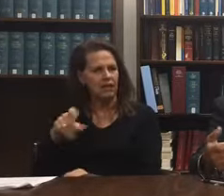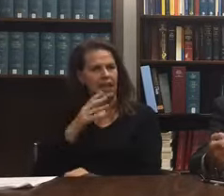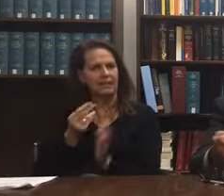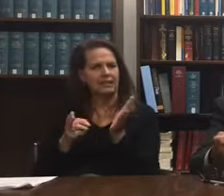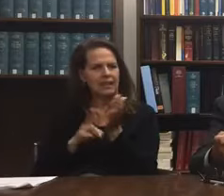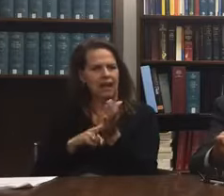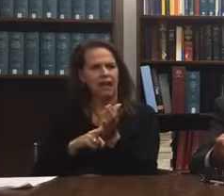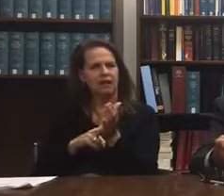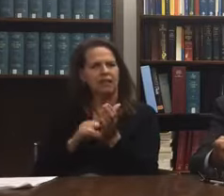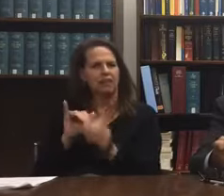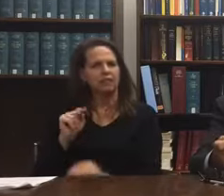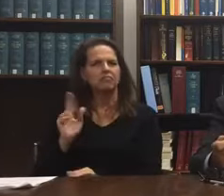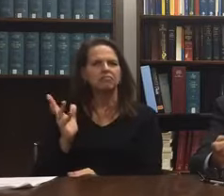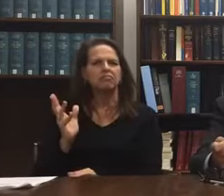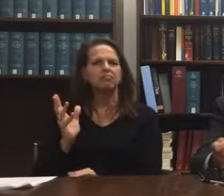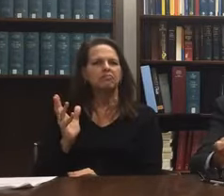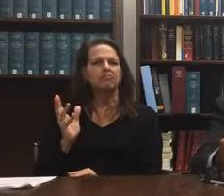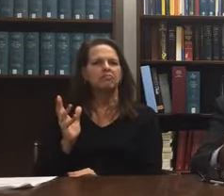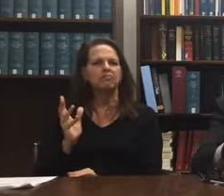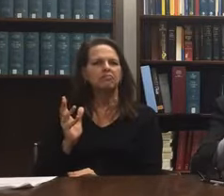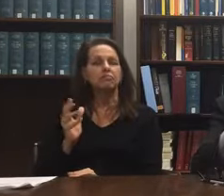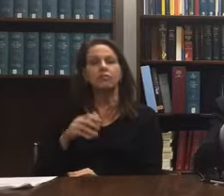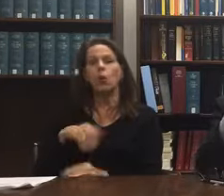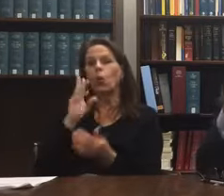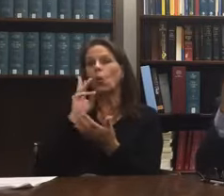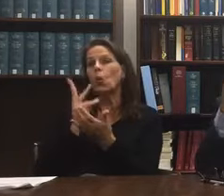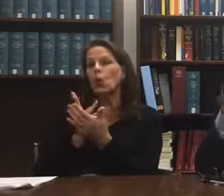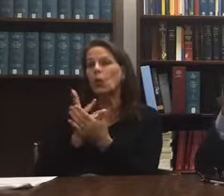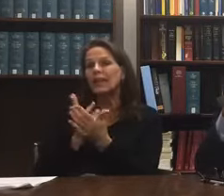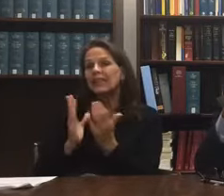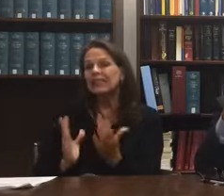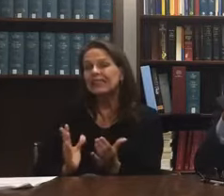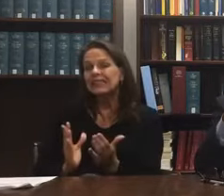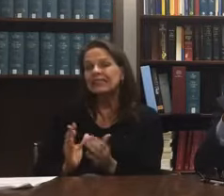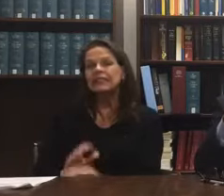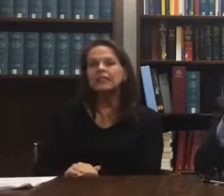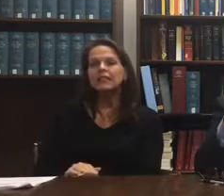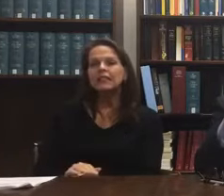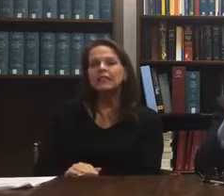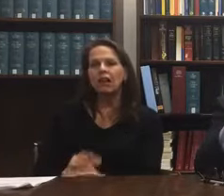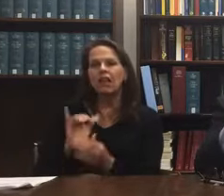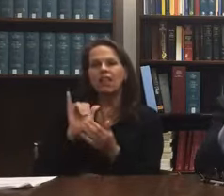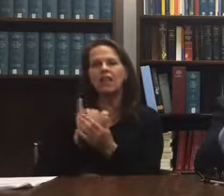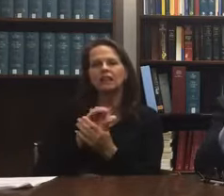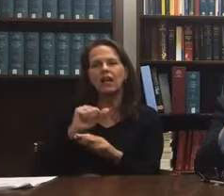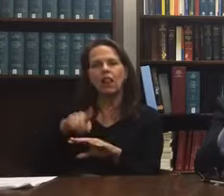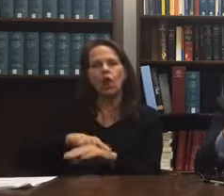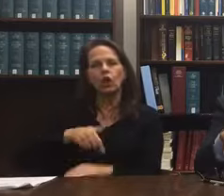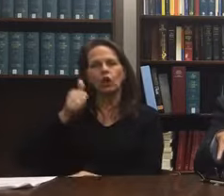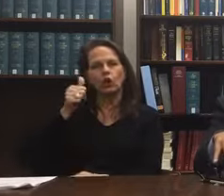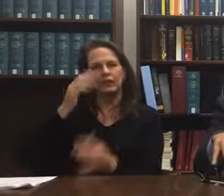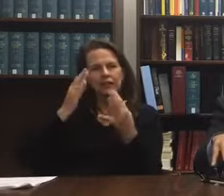opinion witnesses that's sort of a longer discussion but whether you bring